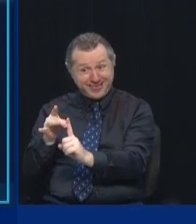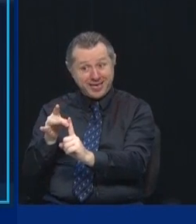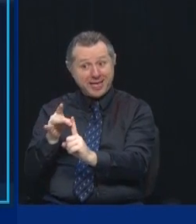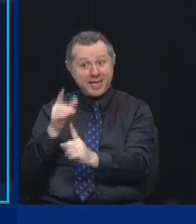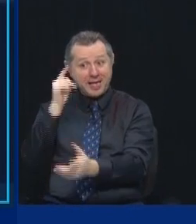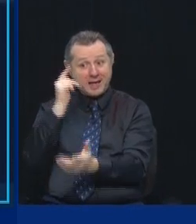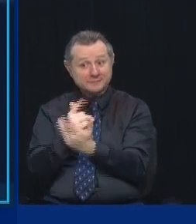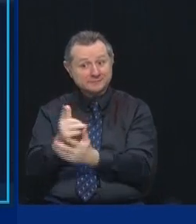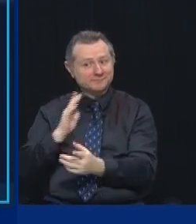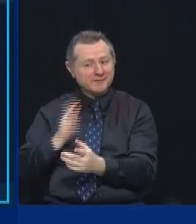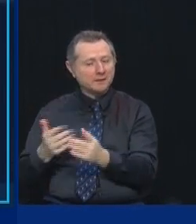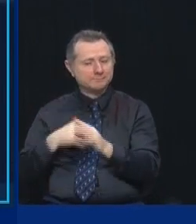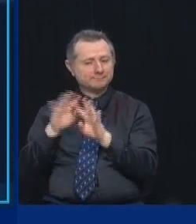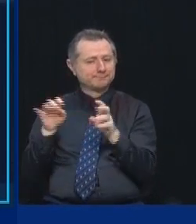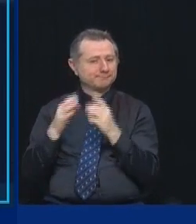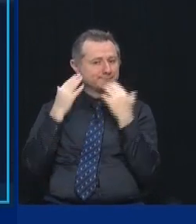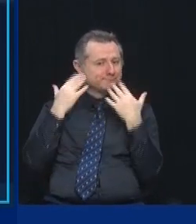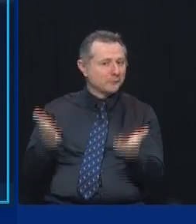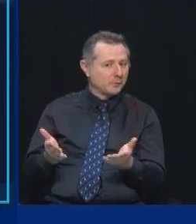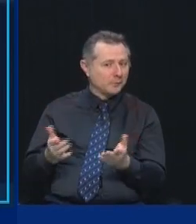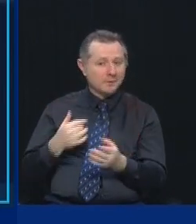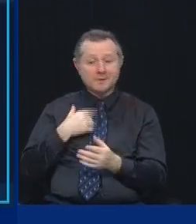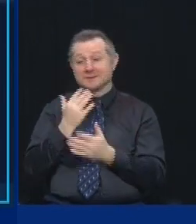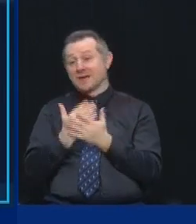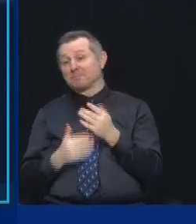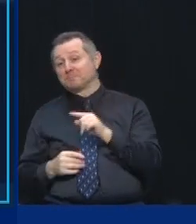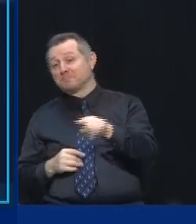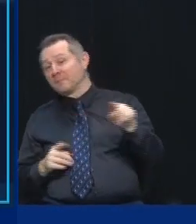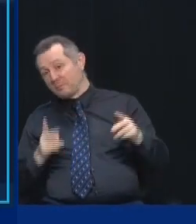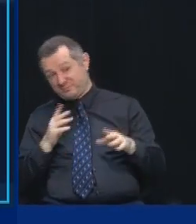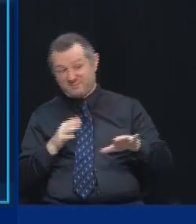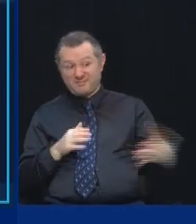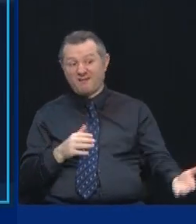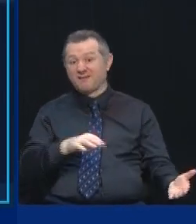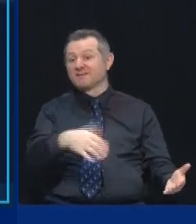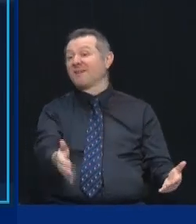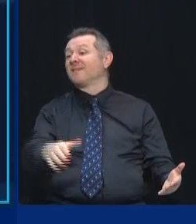MY ARGUMENT IS, YEAH. MAYBE YOU'LL BE FINE. AND, BY THE WAY, YOU DON'T KNOW THAT EITHER.